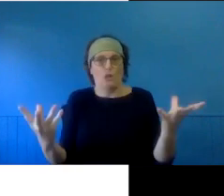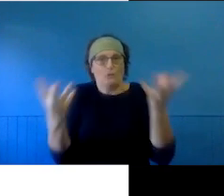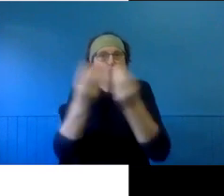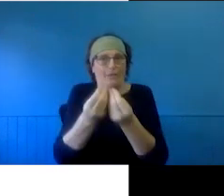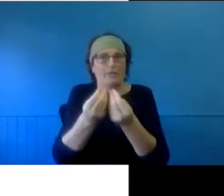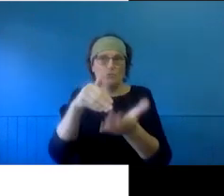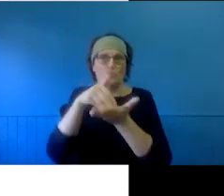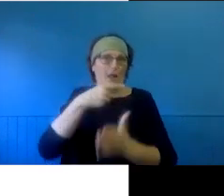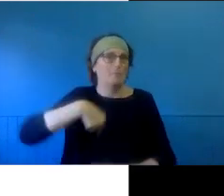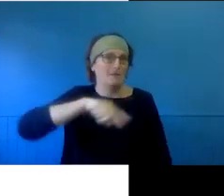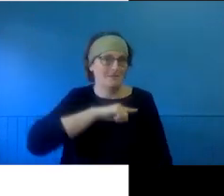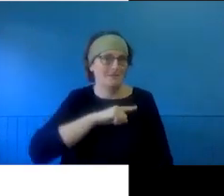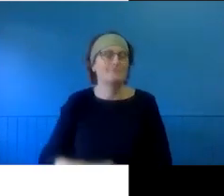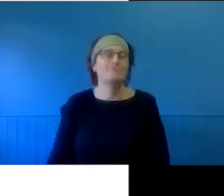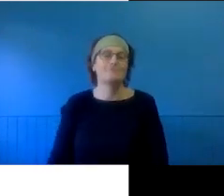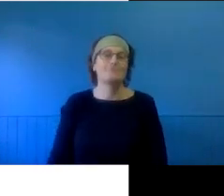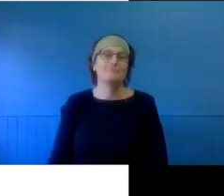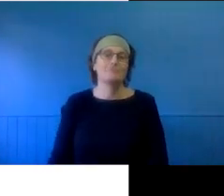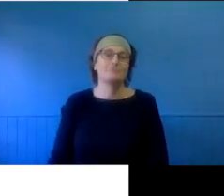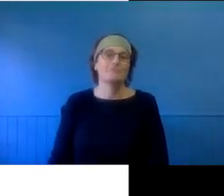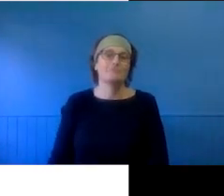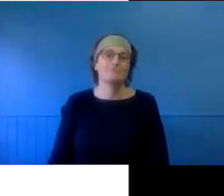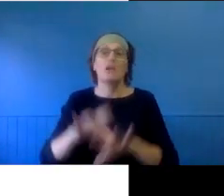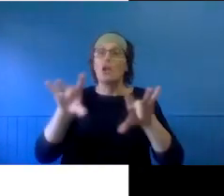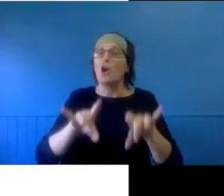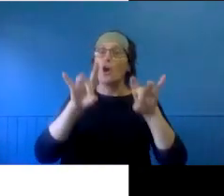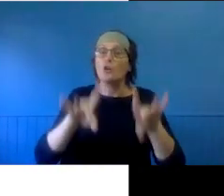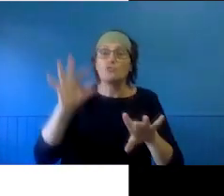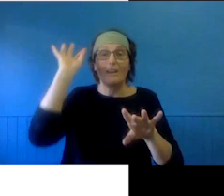is where the Australia Council work has been very instrumental in